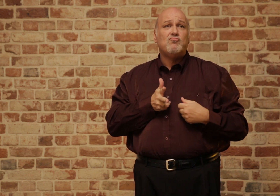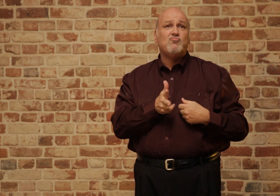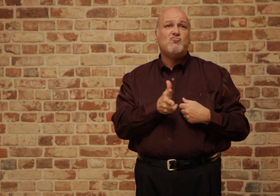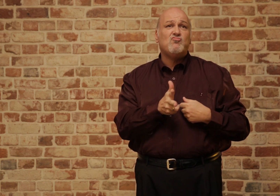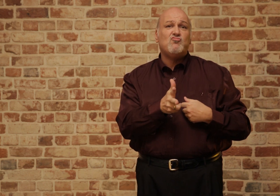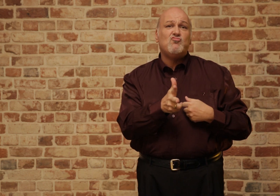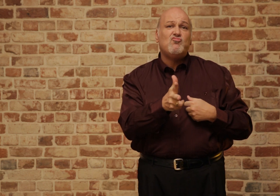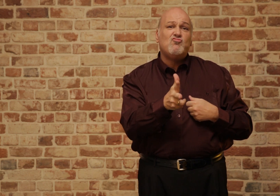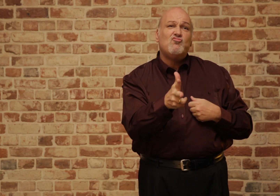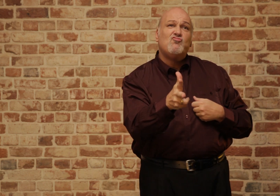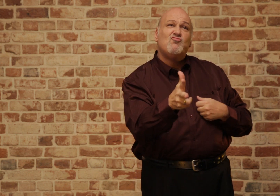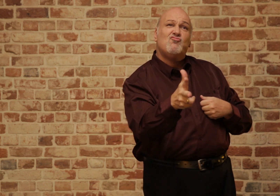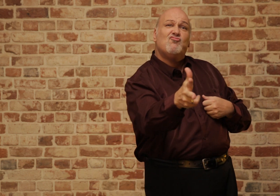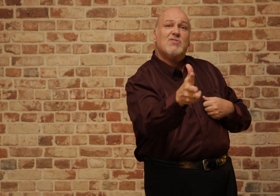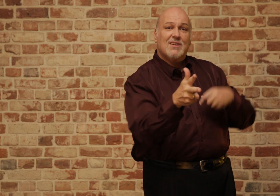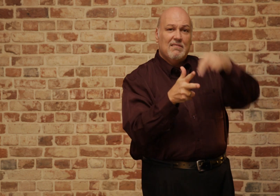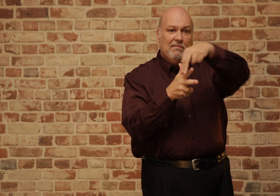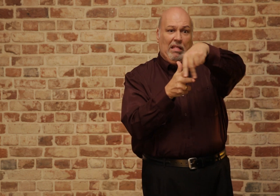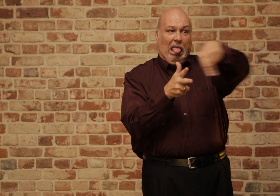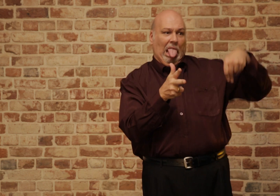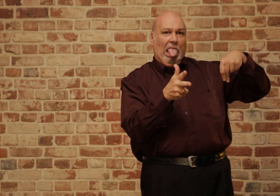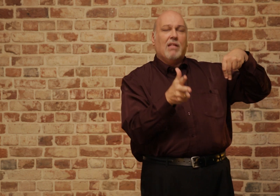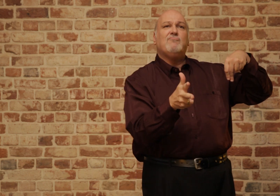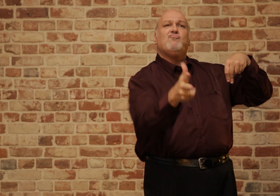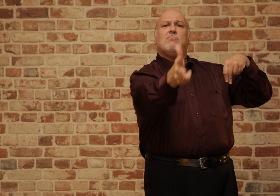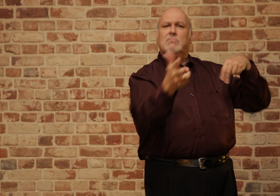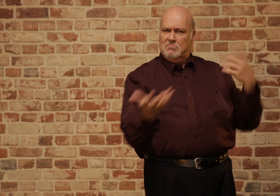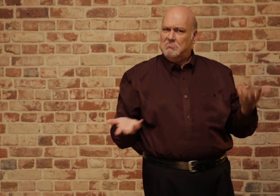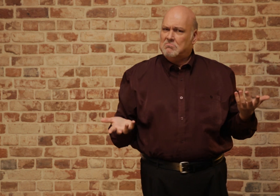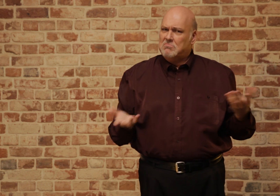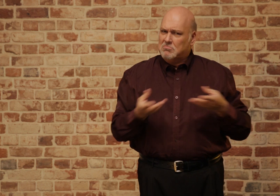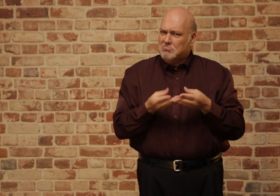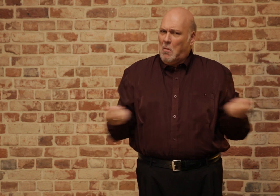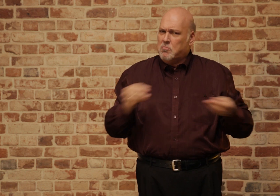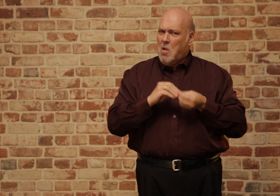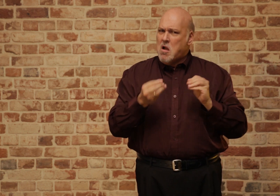I would move my car forward to let the person know that I didn't want my windshield cleaned. Problem solved!